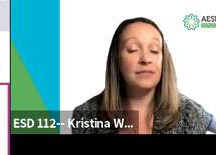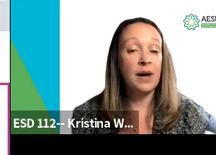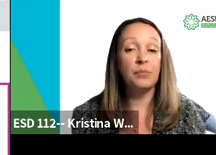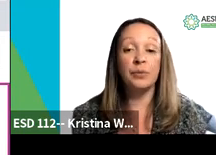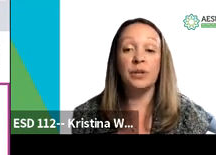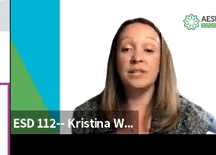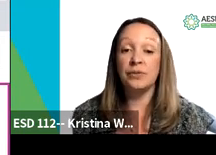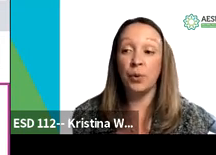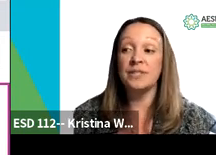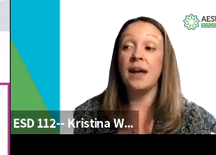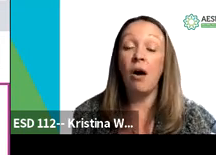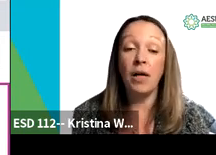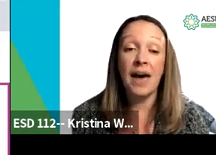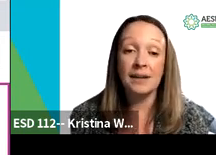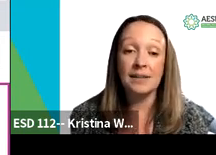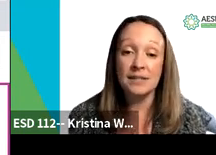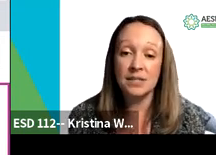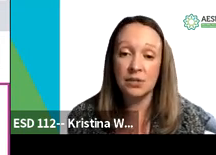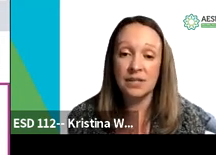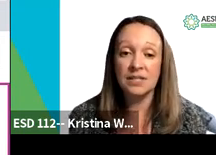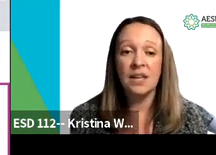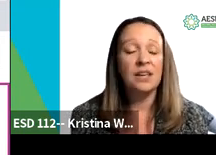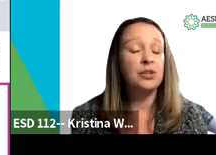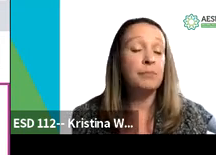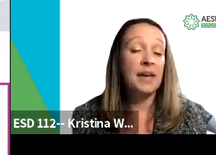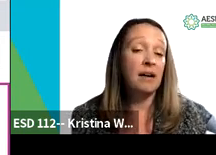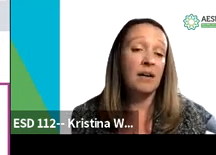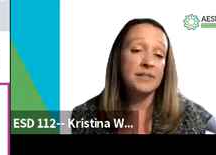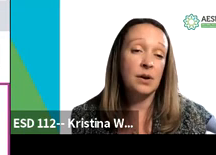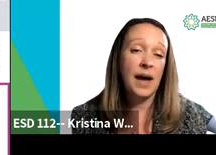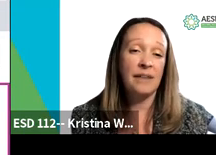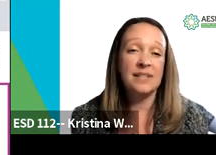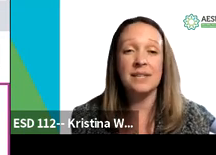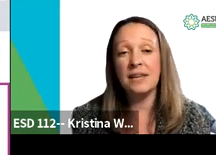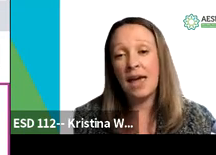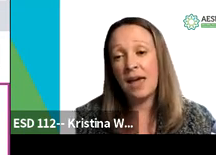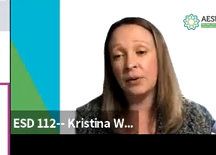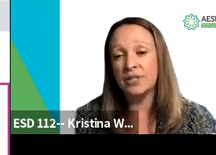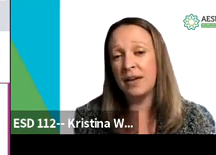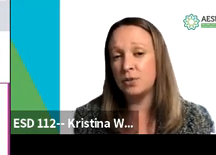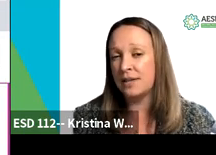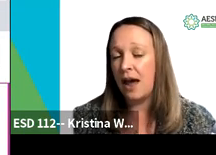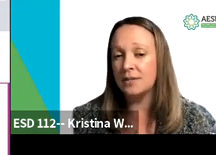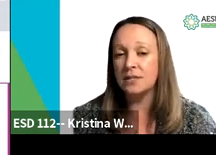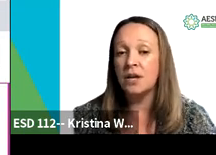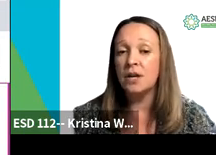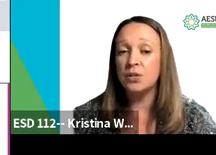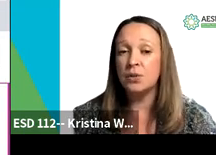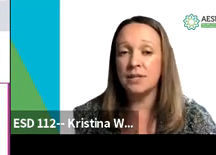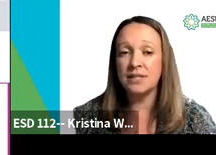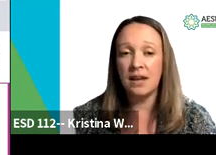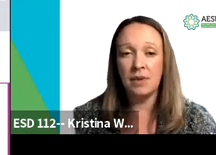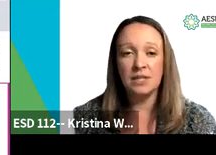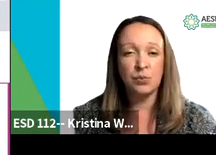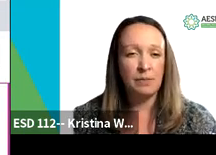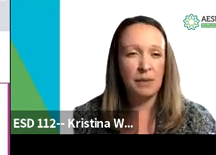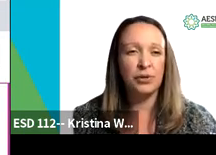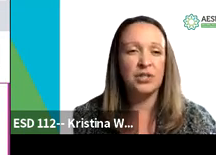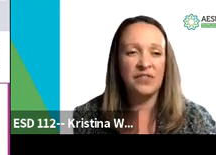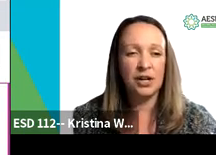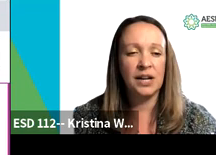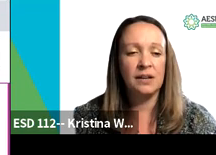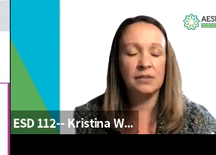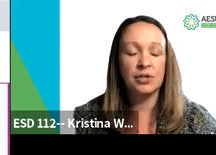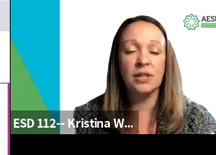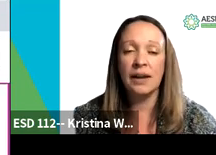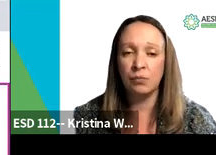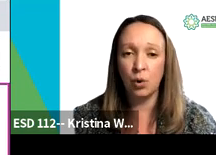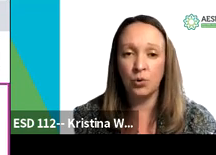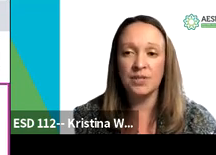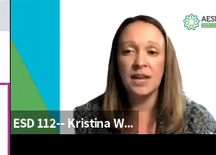ESD 112-- Kristina Wambold: If you have more than one teacher in the course. They all have access to this. You may also have a TA, or somebody else who has access to assignments. Remember, there's very. There's a lot of roles.